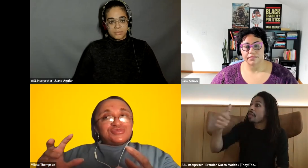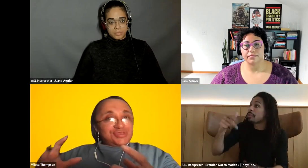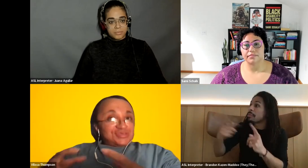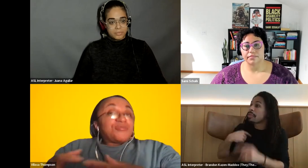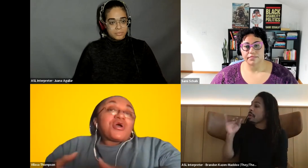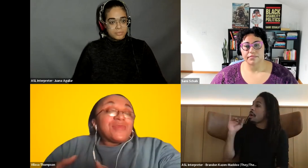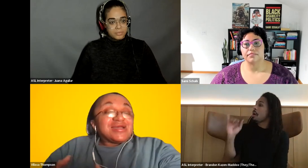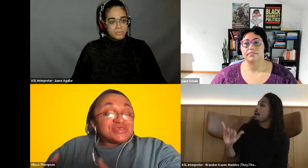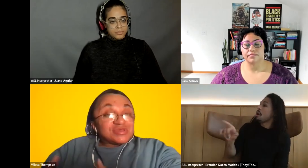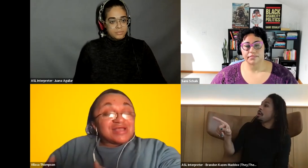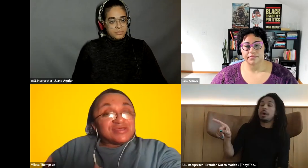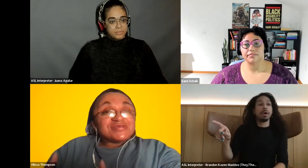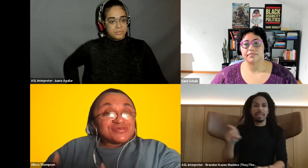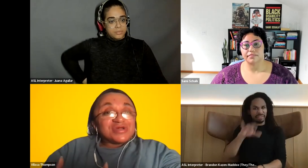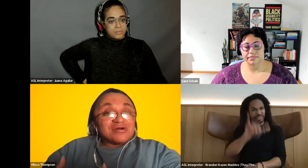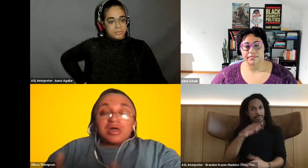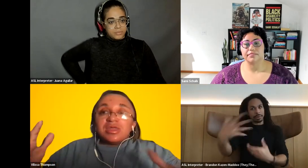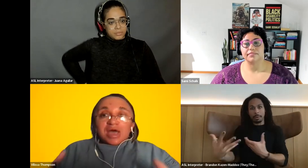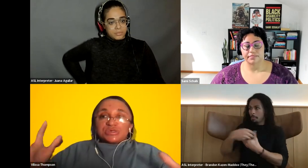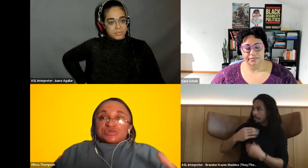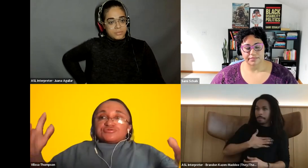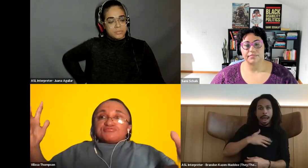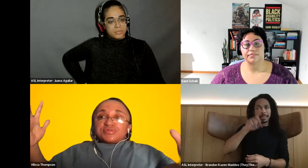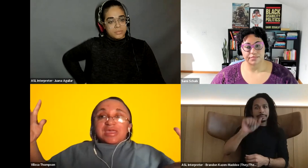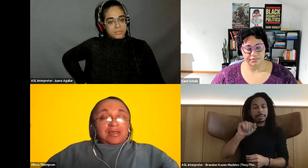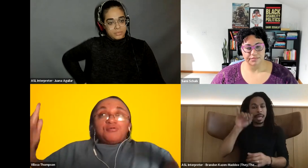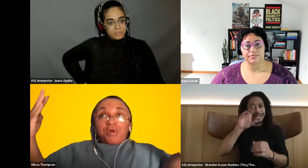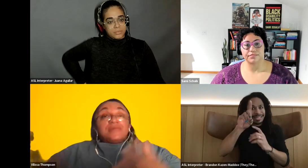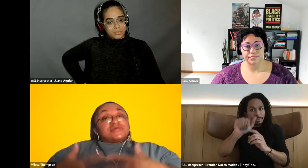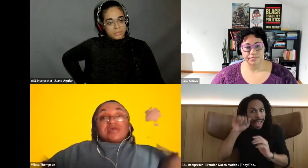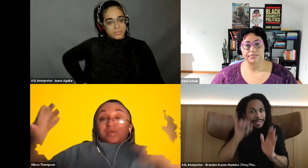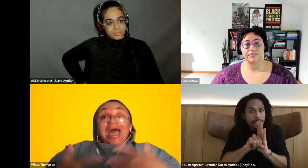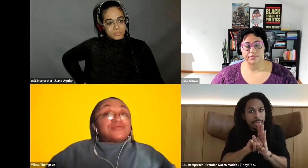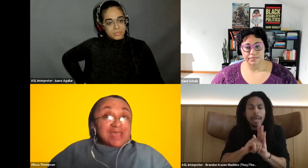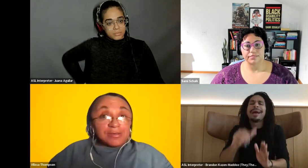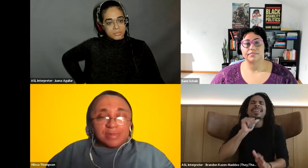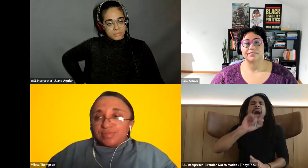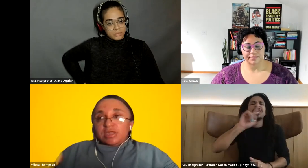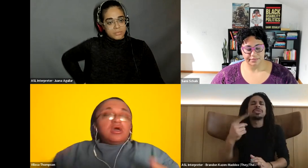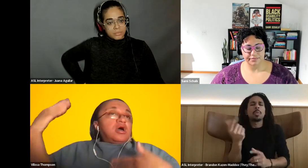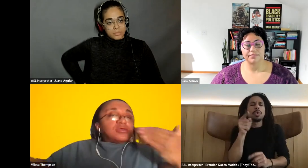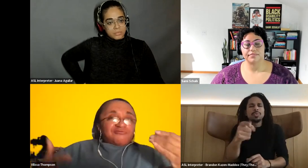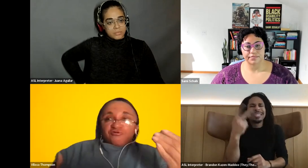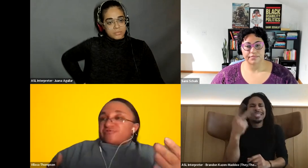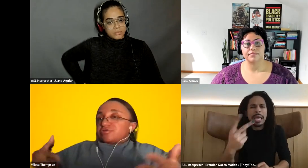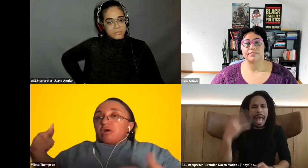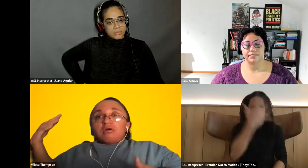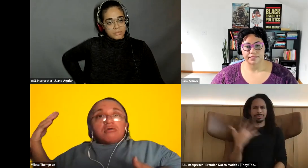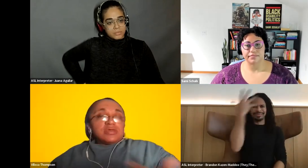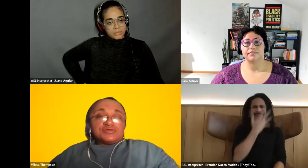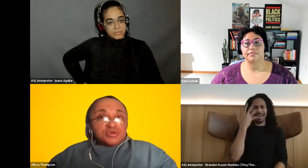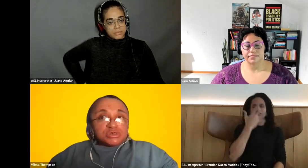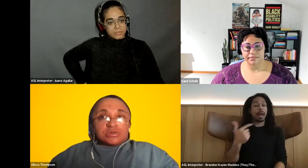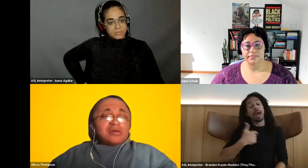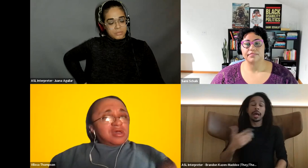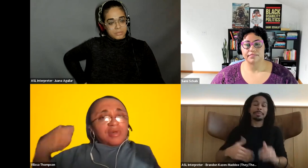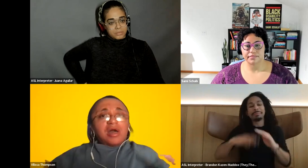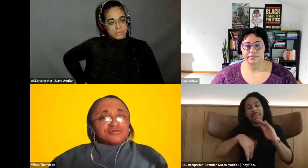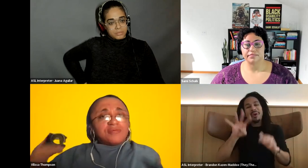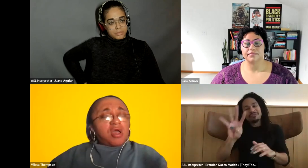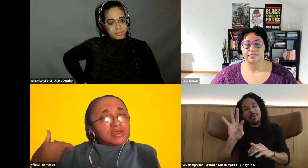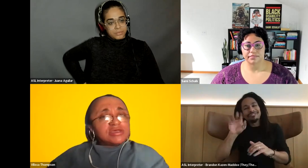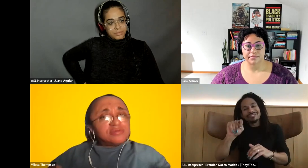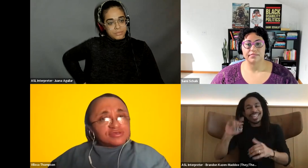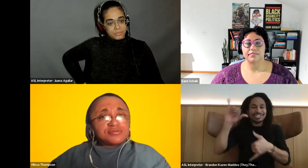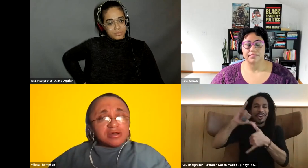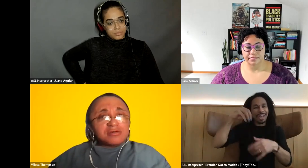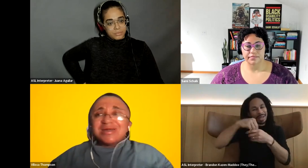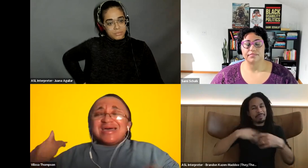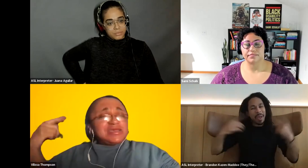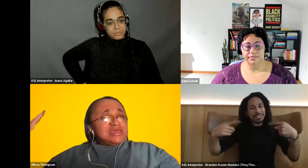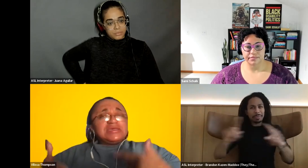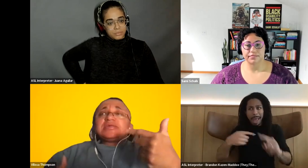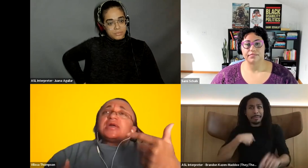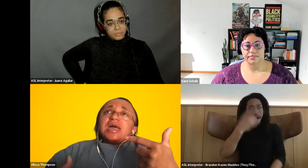Vilissa Thompson: this is a part of my disposed identity as well. Not just the what people can see on the outside of me being under 4 feet tall, and in a wheelchair but also my heard of hearing as well, and getting